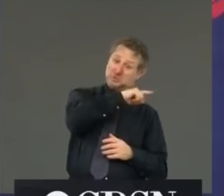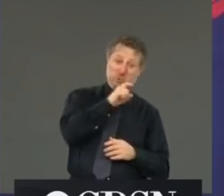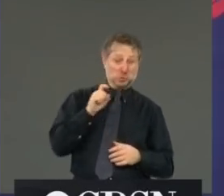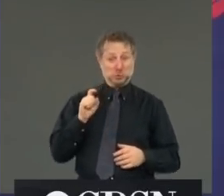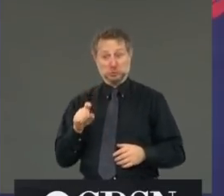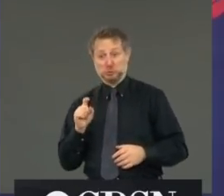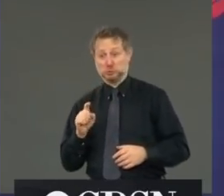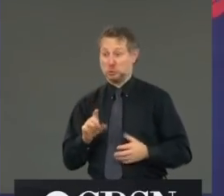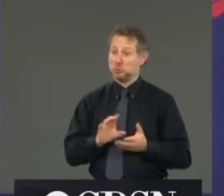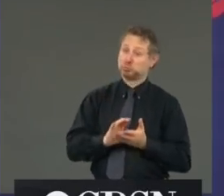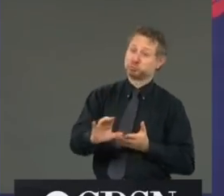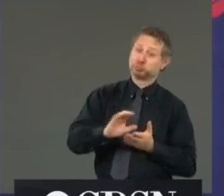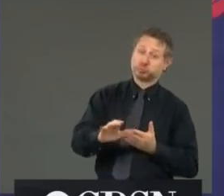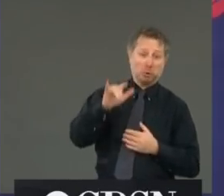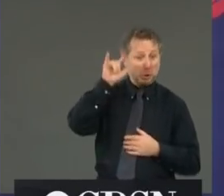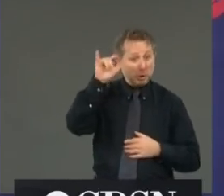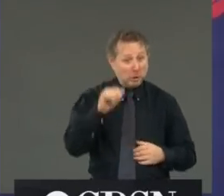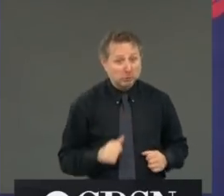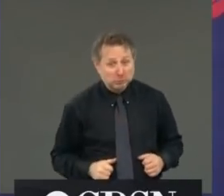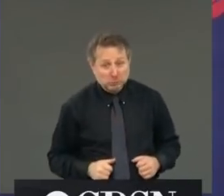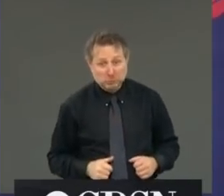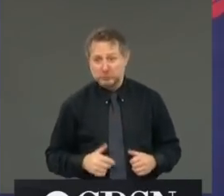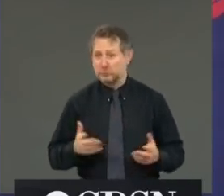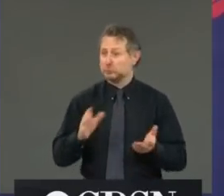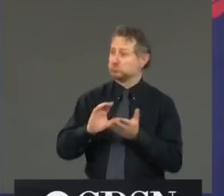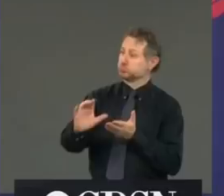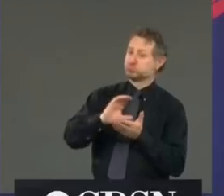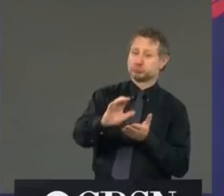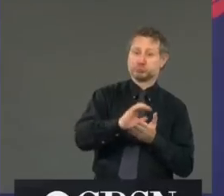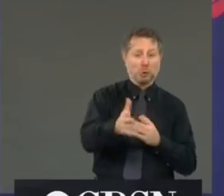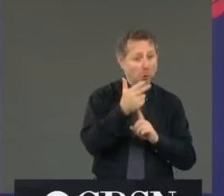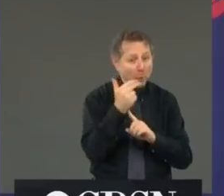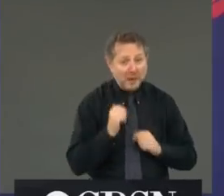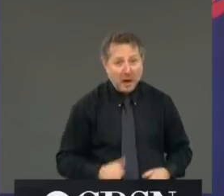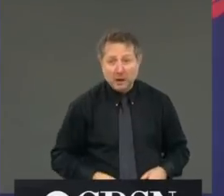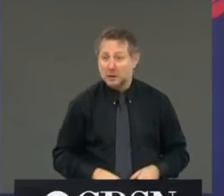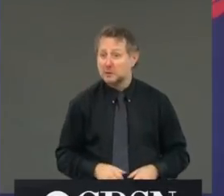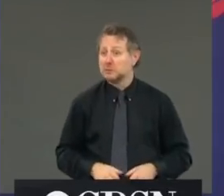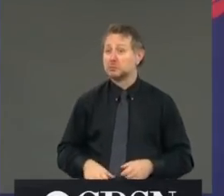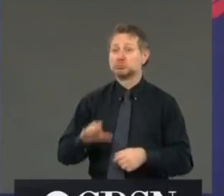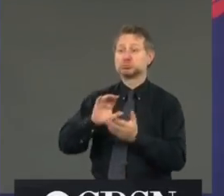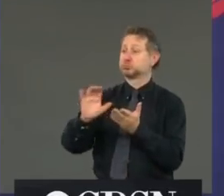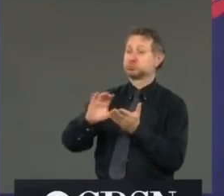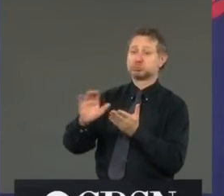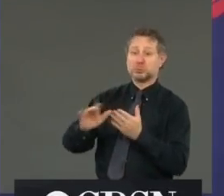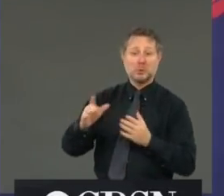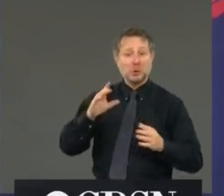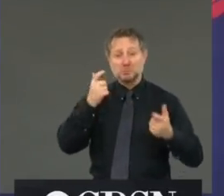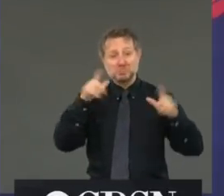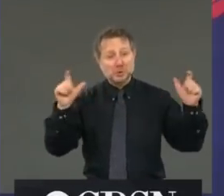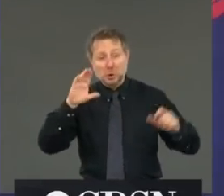TO STATE AND LOCAL GOVERNMENTS JUST THE WAY THEY TOOK CARE OF THE BIG CORPORATIONS, RIGHT?